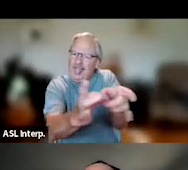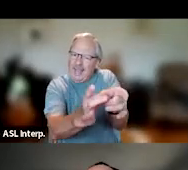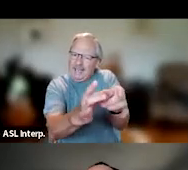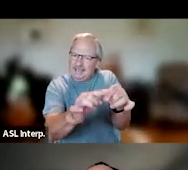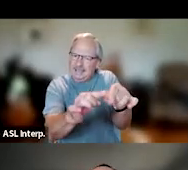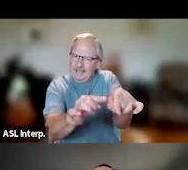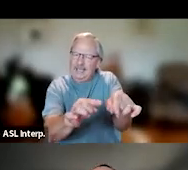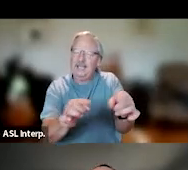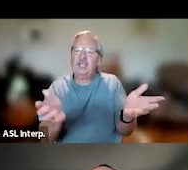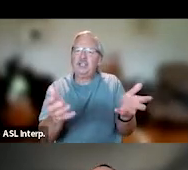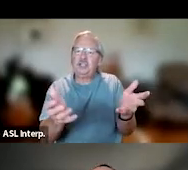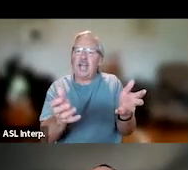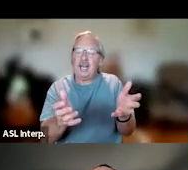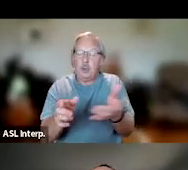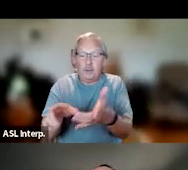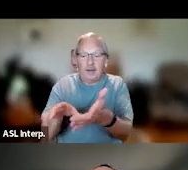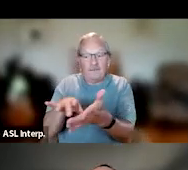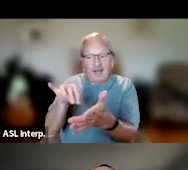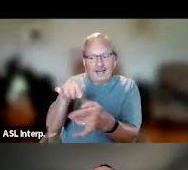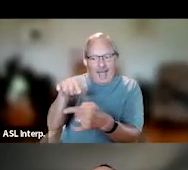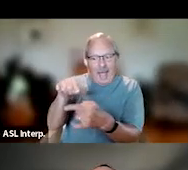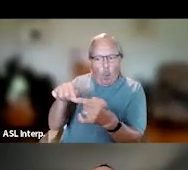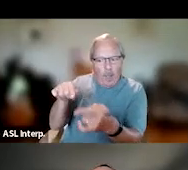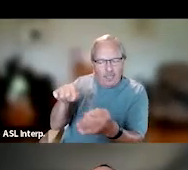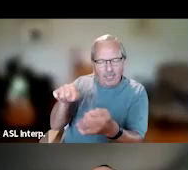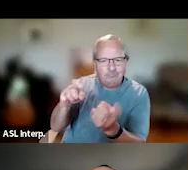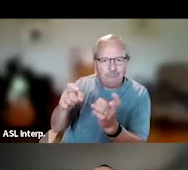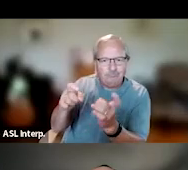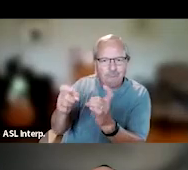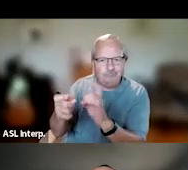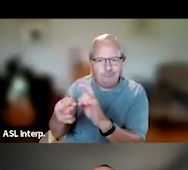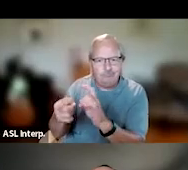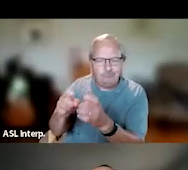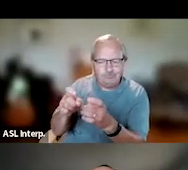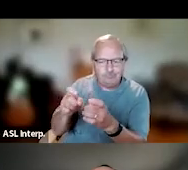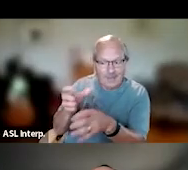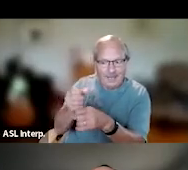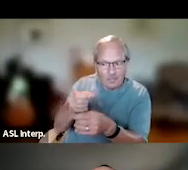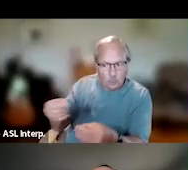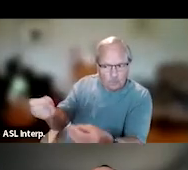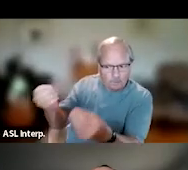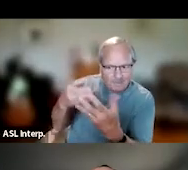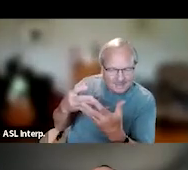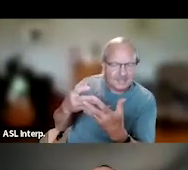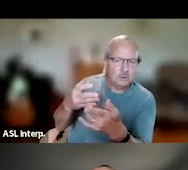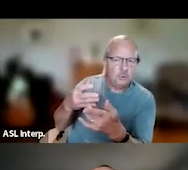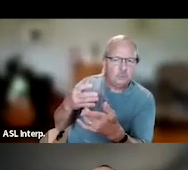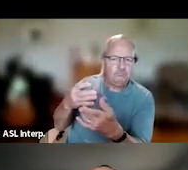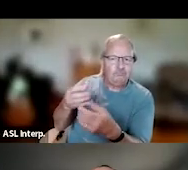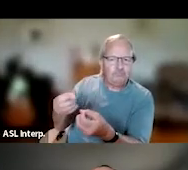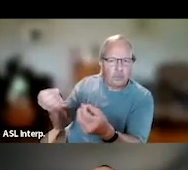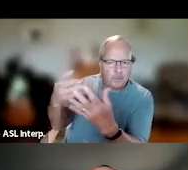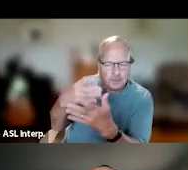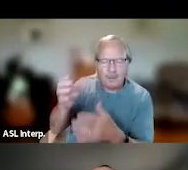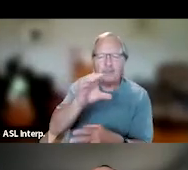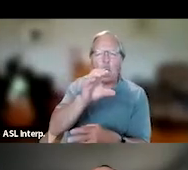for from the Social Security Administration to get those messages. So you'll get information about the COLA changes,